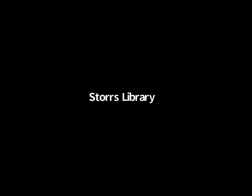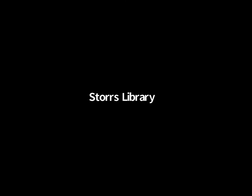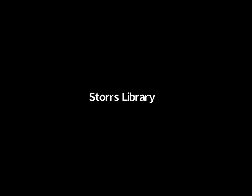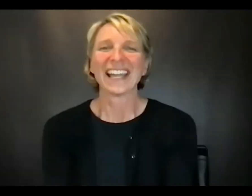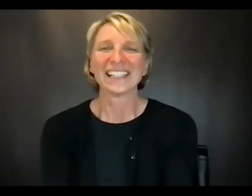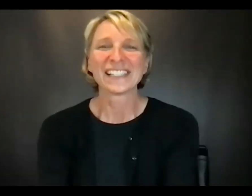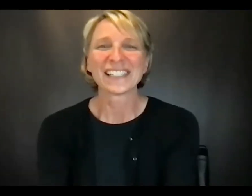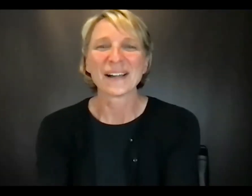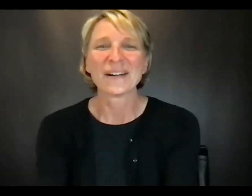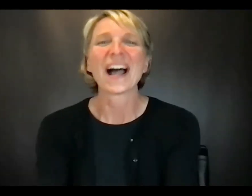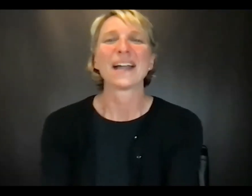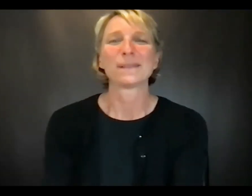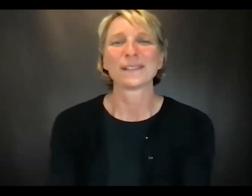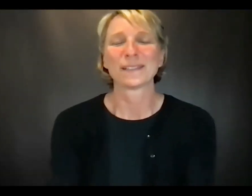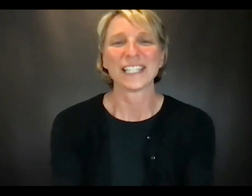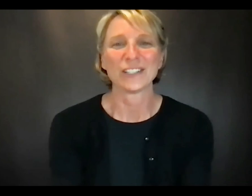Okay, so I absolutely will teach you.